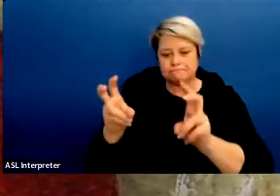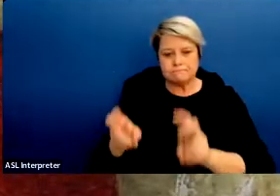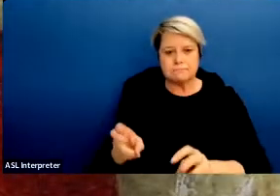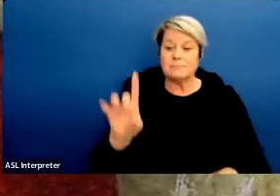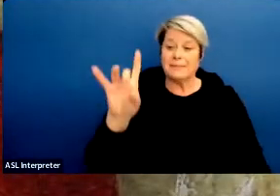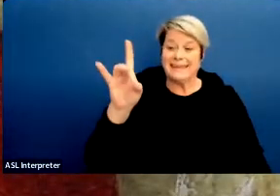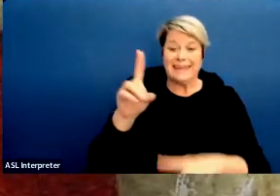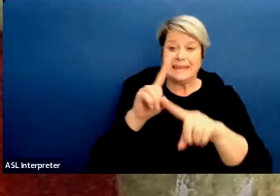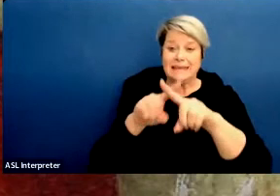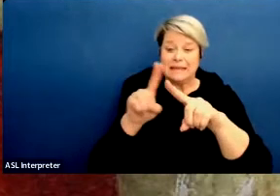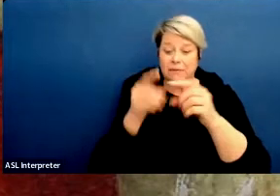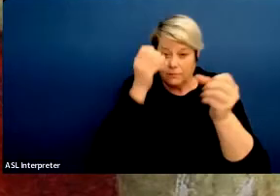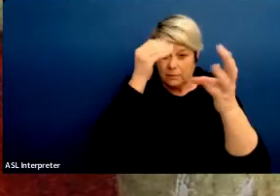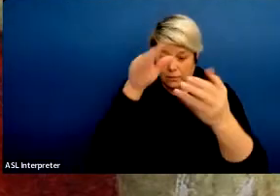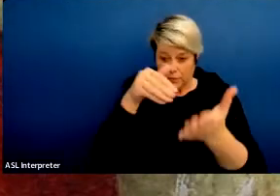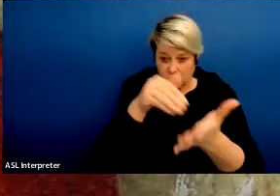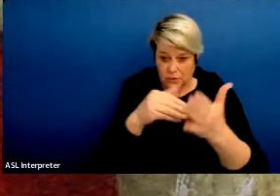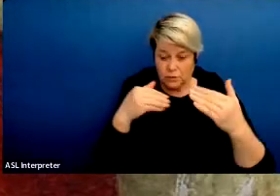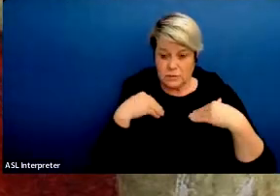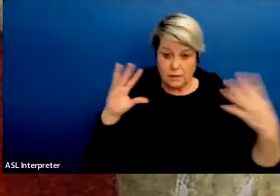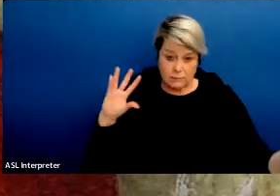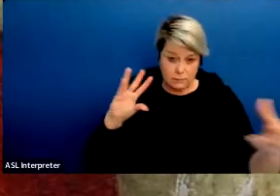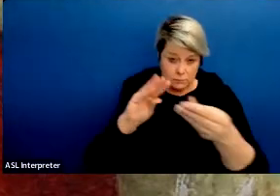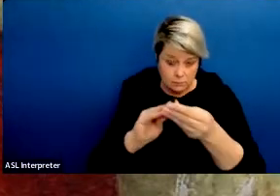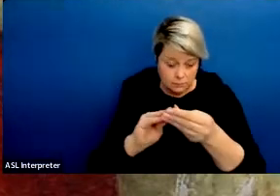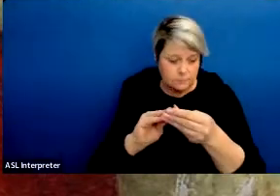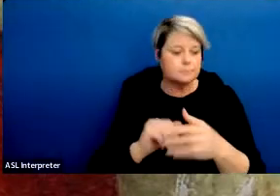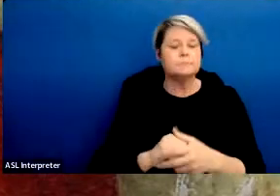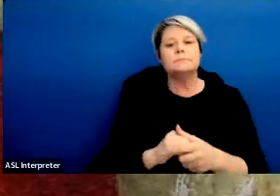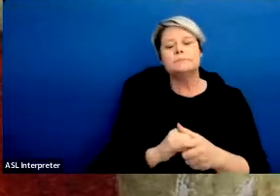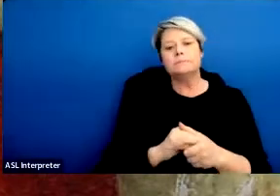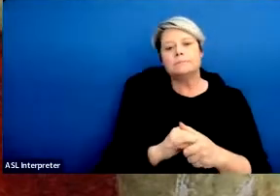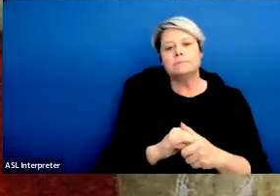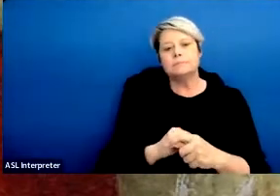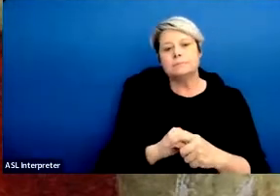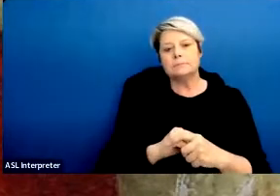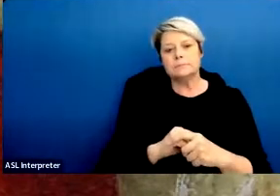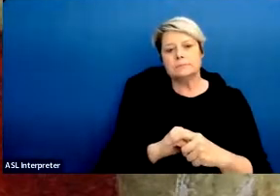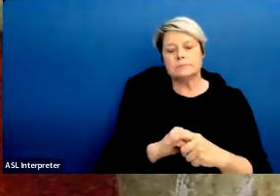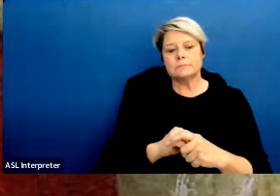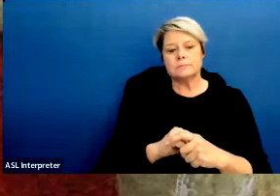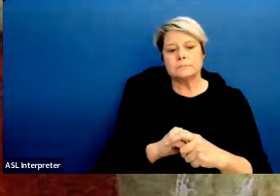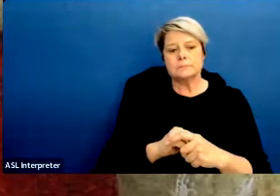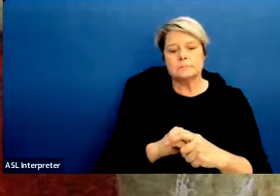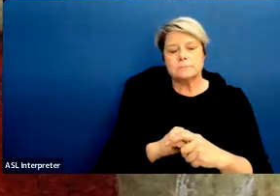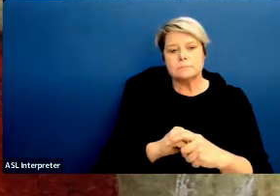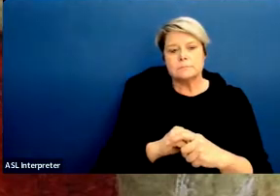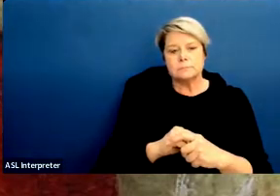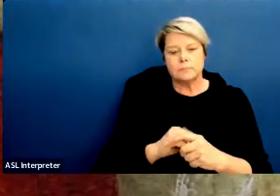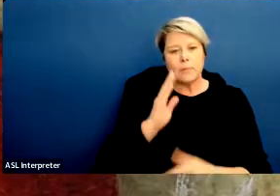agriculture. They are split out into sort of topics. There are eight information centers if total that --